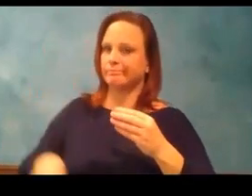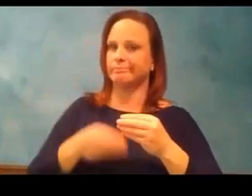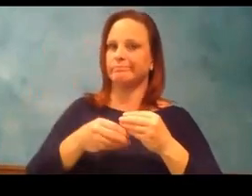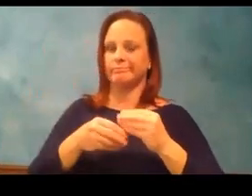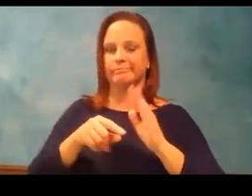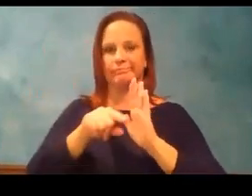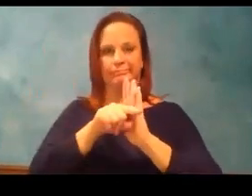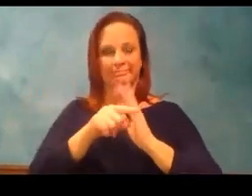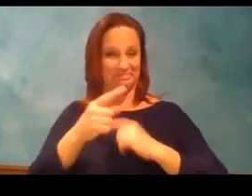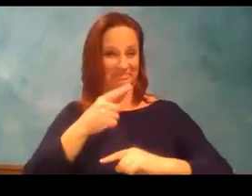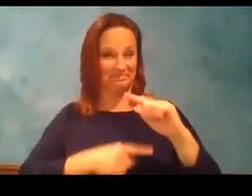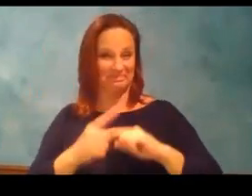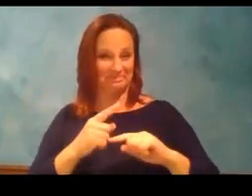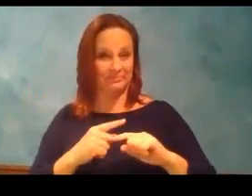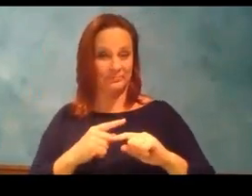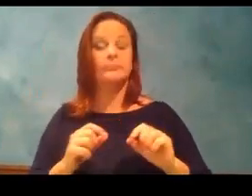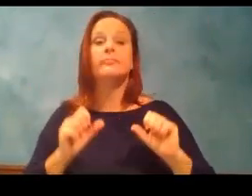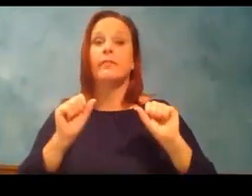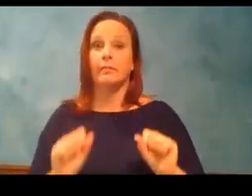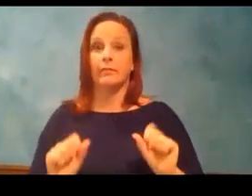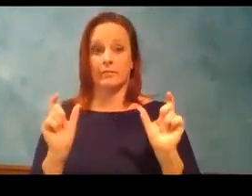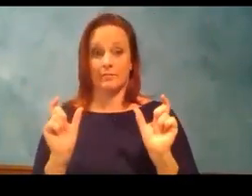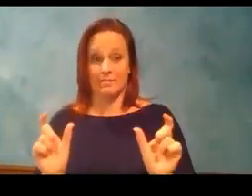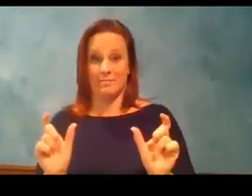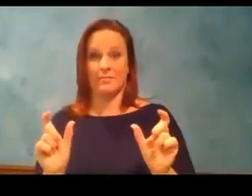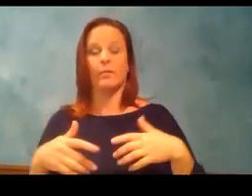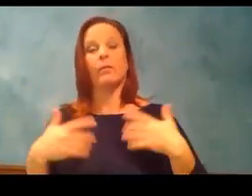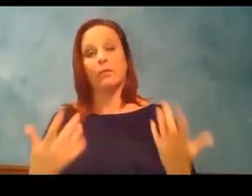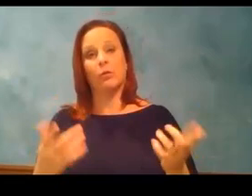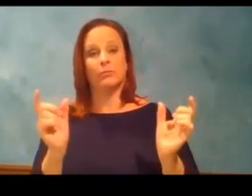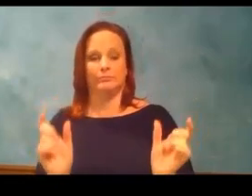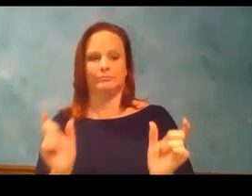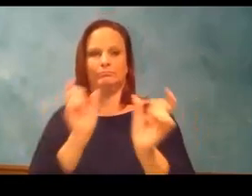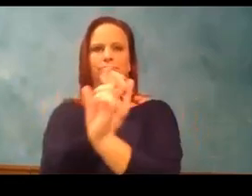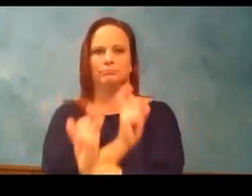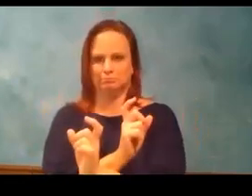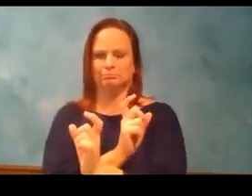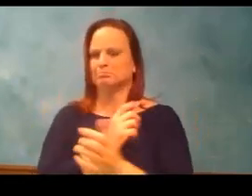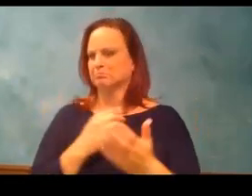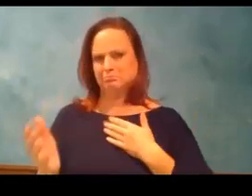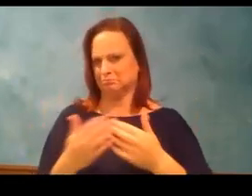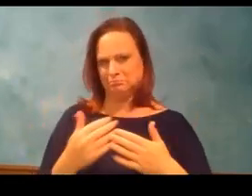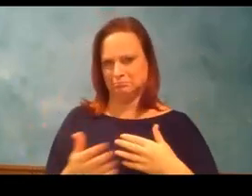The second option is to add a negative sign. The negative sign can come in front of